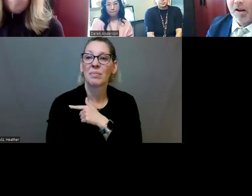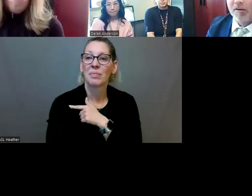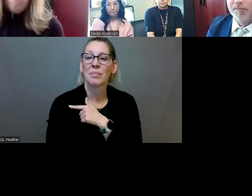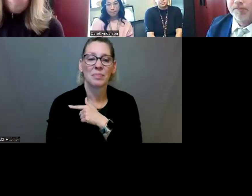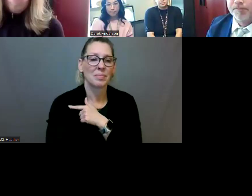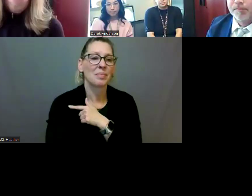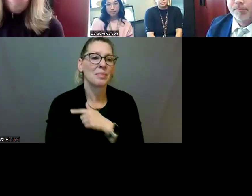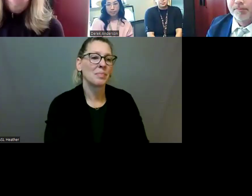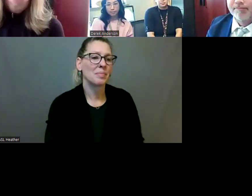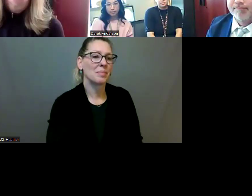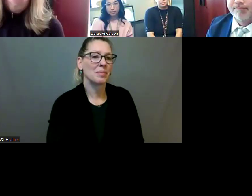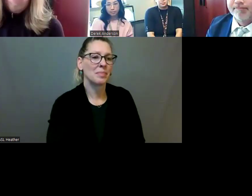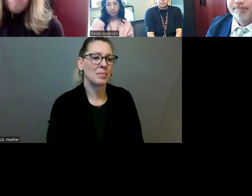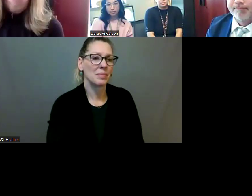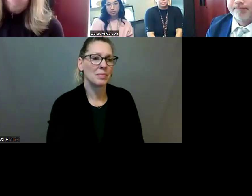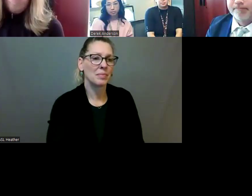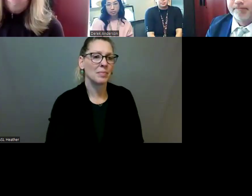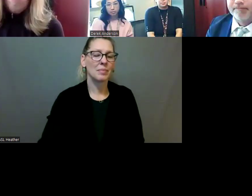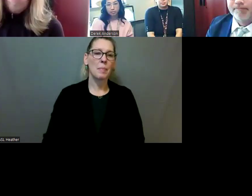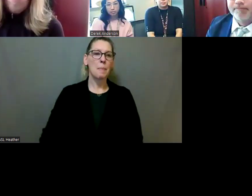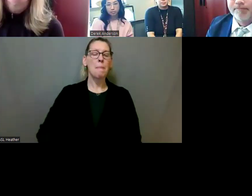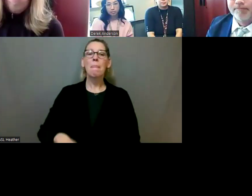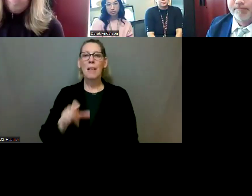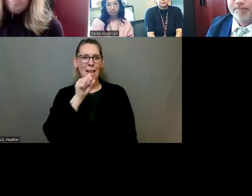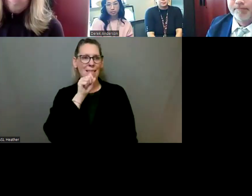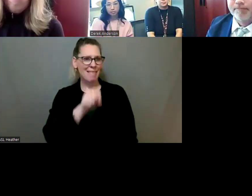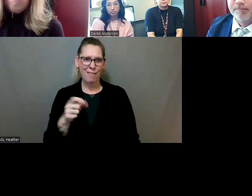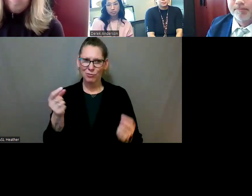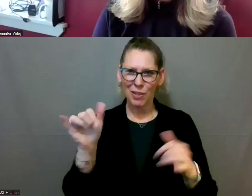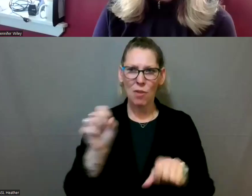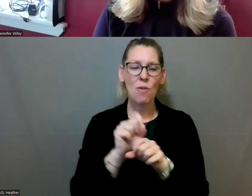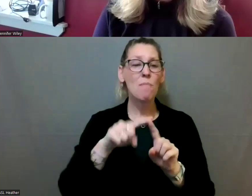who are doing this kinds of work but um one of our principles like as soon as we